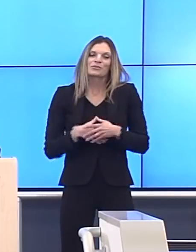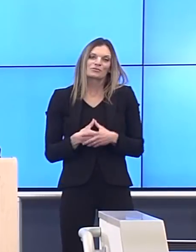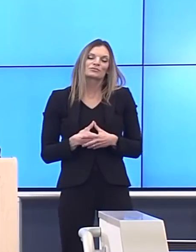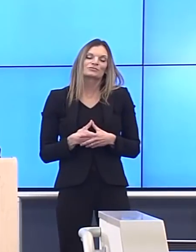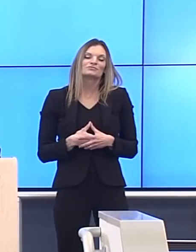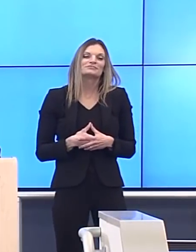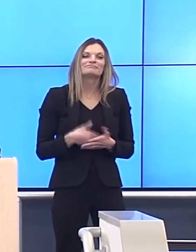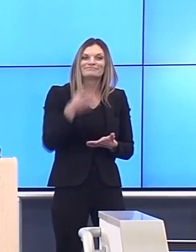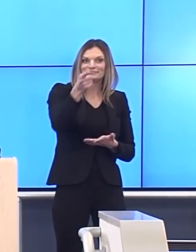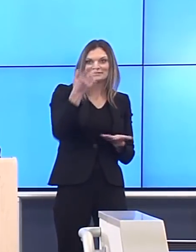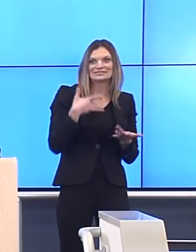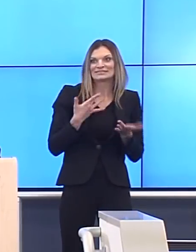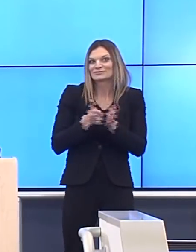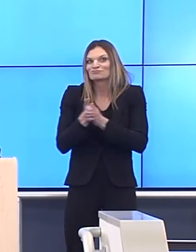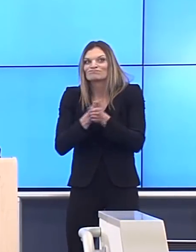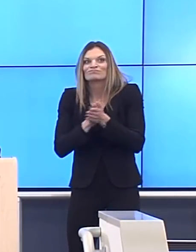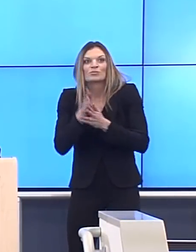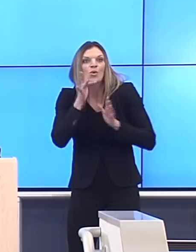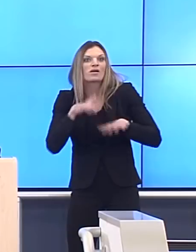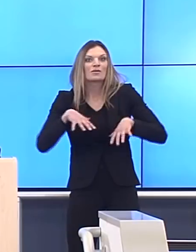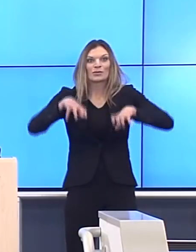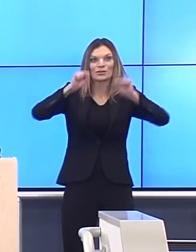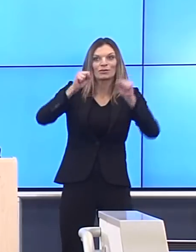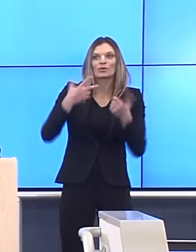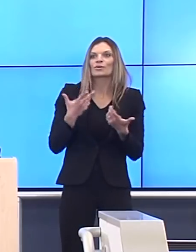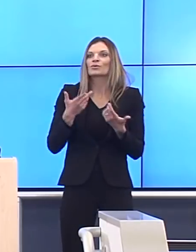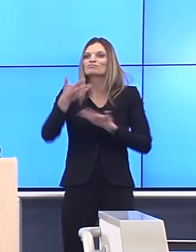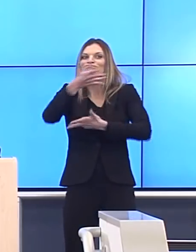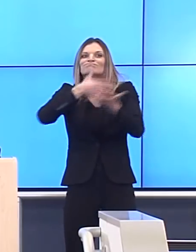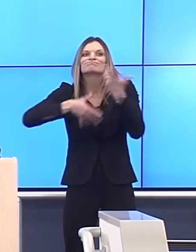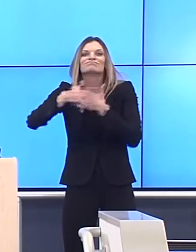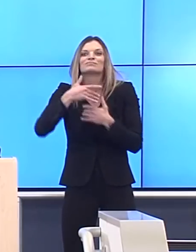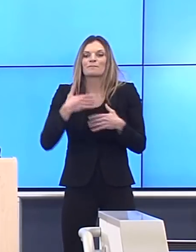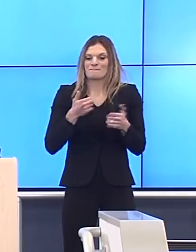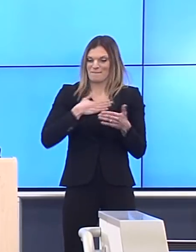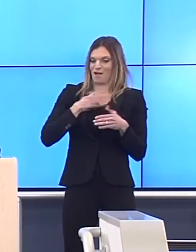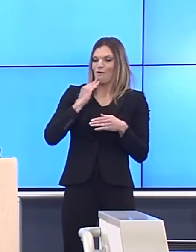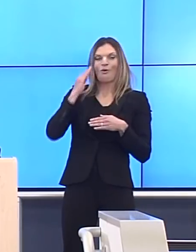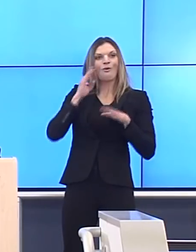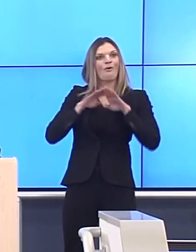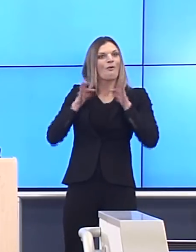THANKSGIVING, WHICH IS NEXT WEEK. IF YOU ARE CONSIDERING